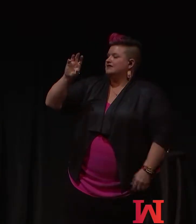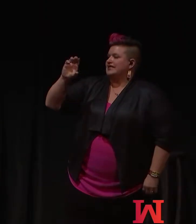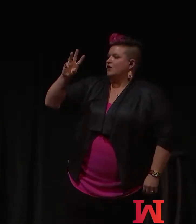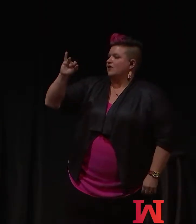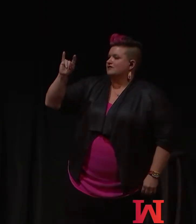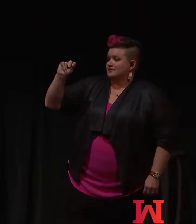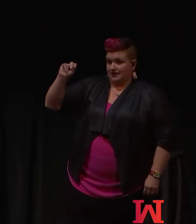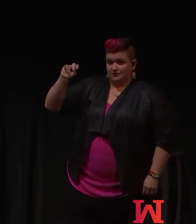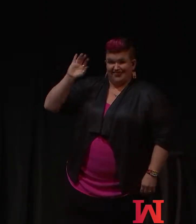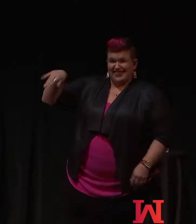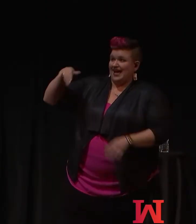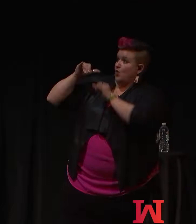who this award is named after.